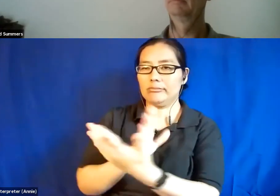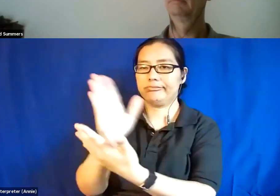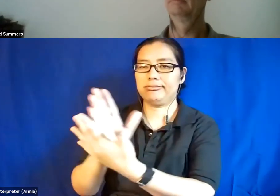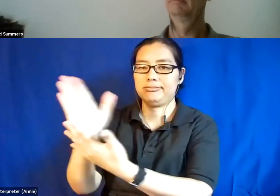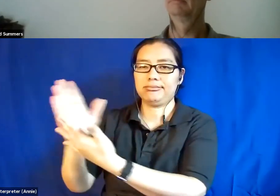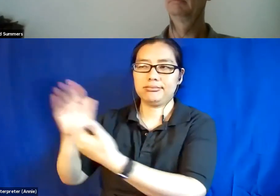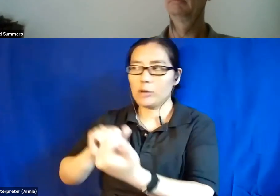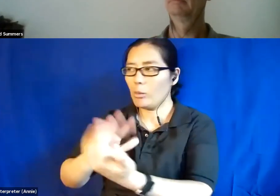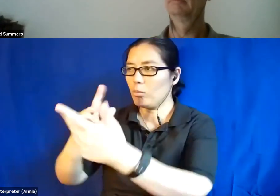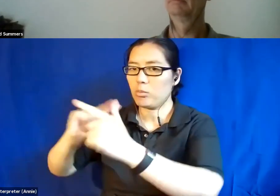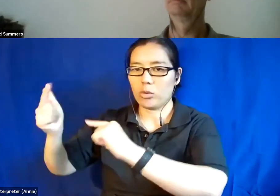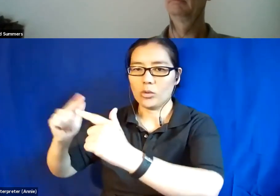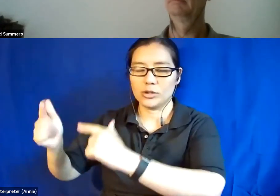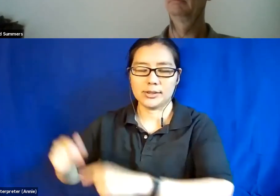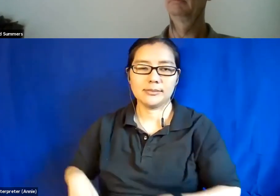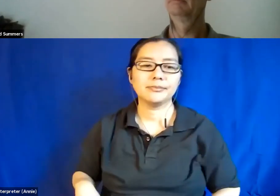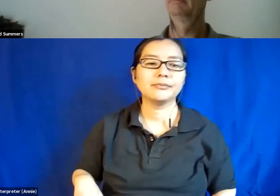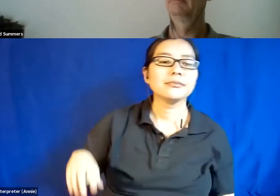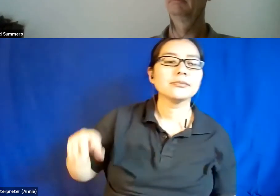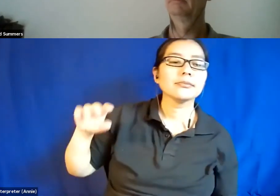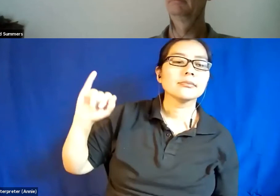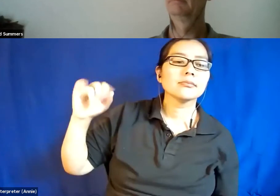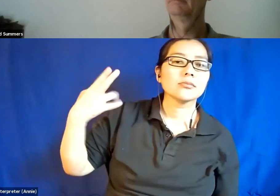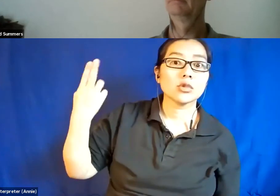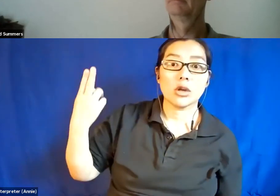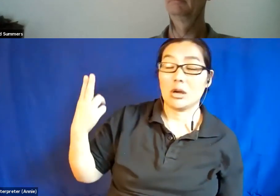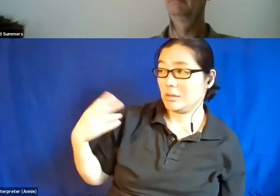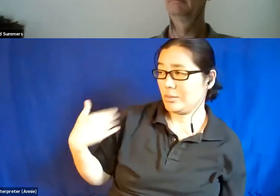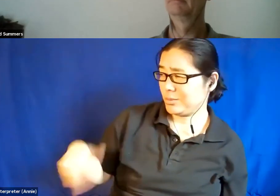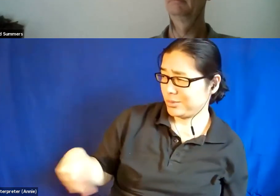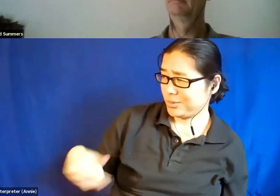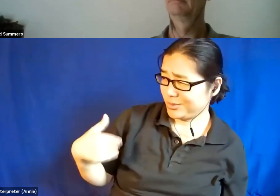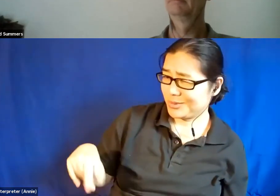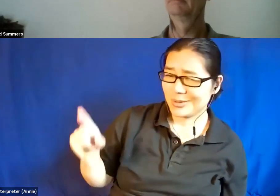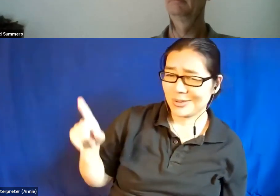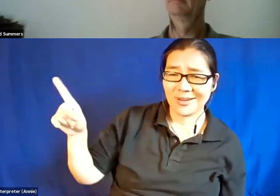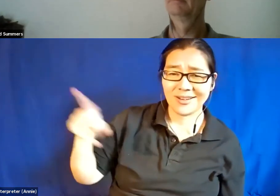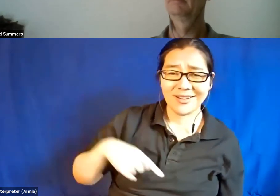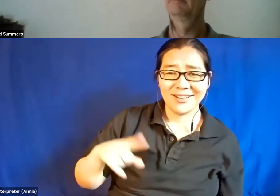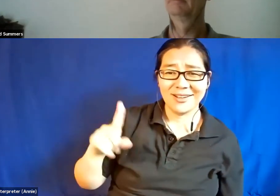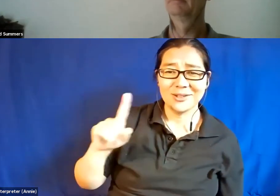That's wonderful. You really moused it with the imagery of the cat among the pigeons. I had